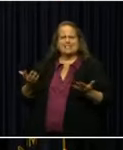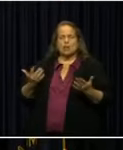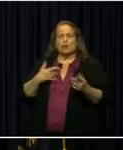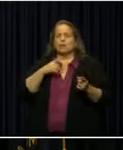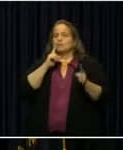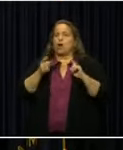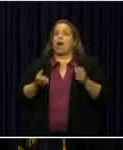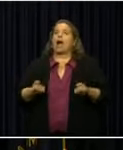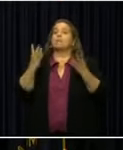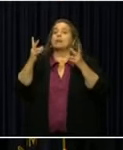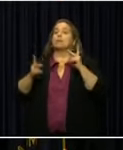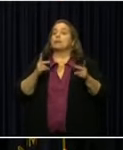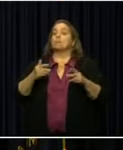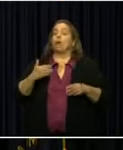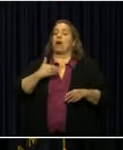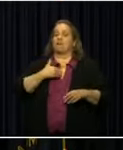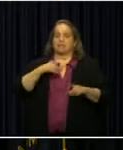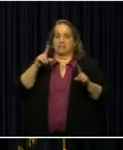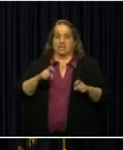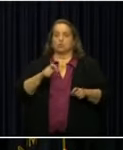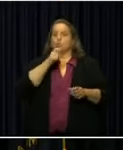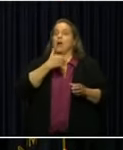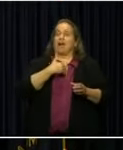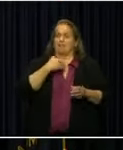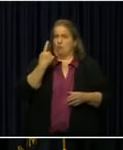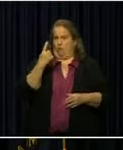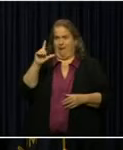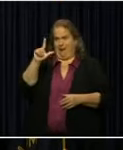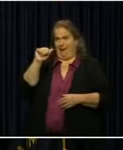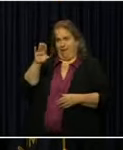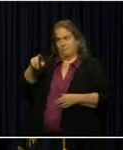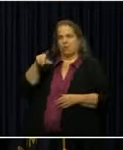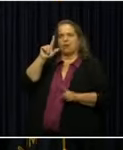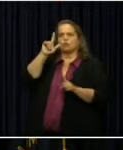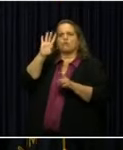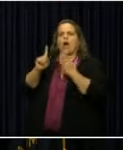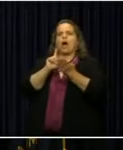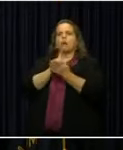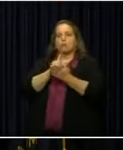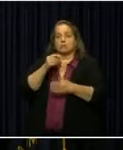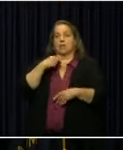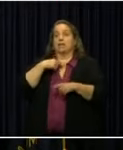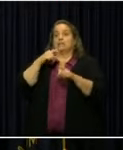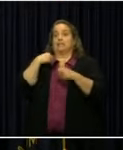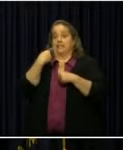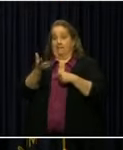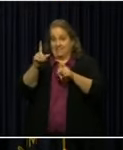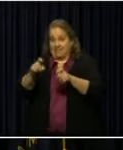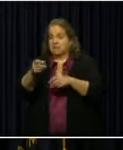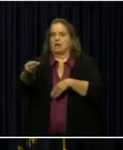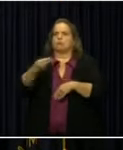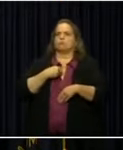WE'LL TRY TO KEEP UPDATING YOU WITH THE UPDATES THAT WE GET, BUT LET'S REMEMBER THAT THAT